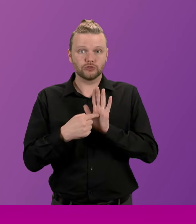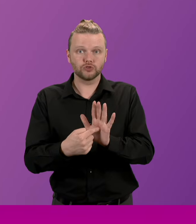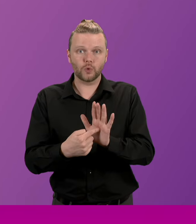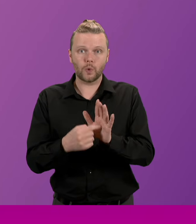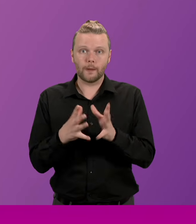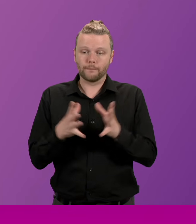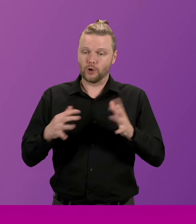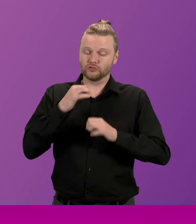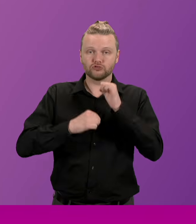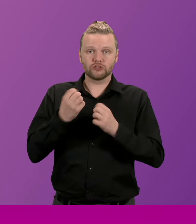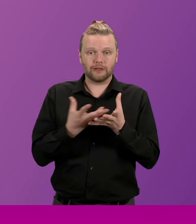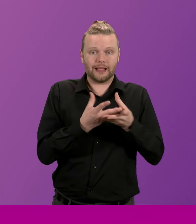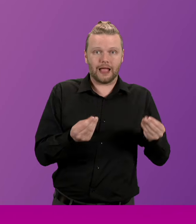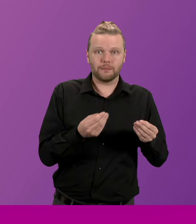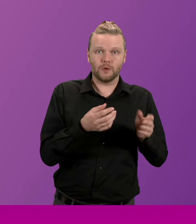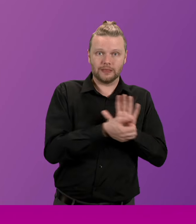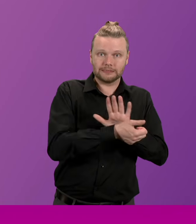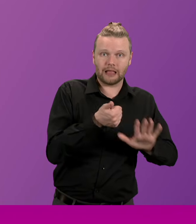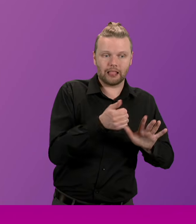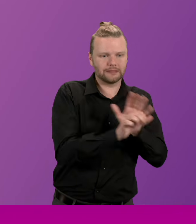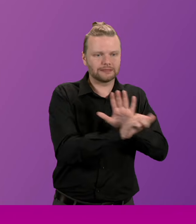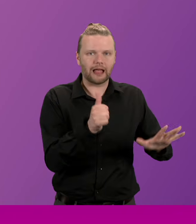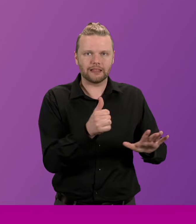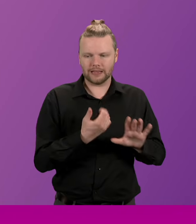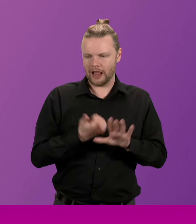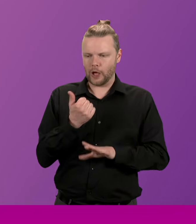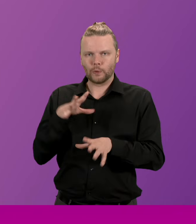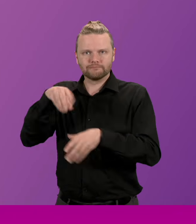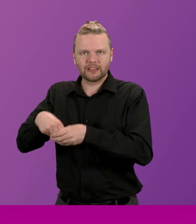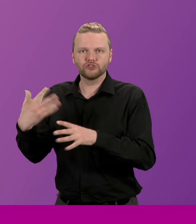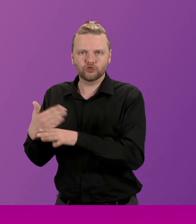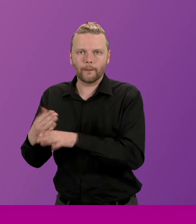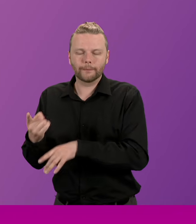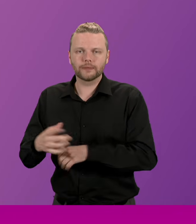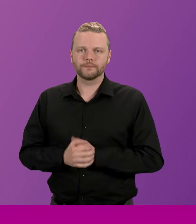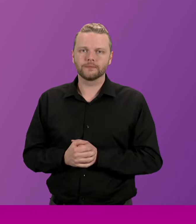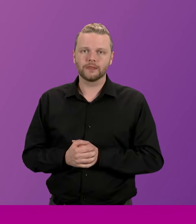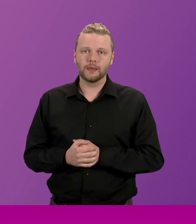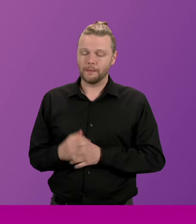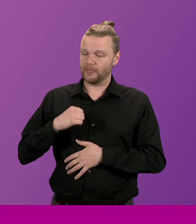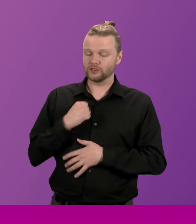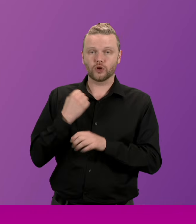structural gap between young people’s skills and talents and their routes to employment. Despite that, the number of the Scottish Government’s apprenticeship starts has